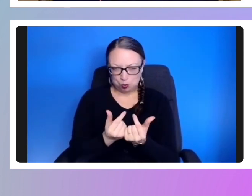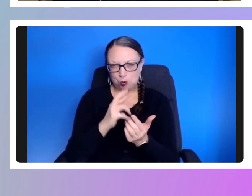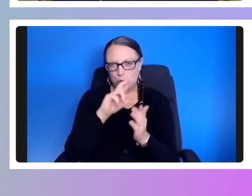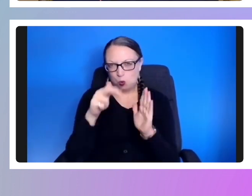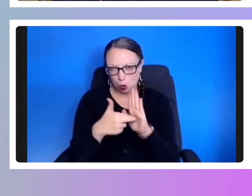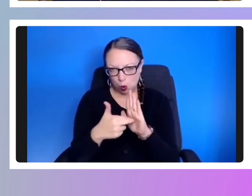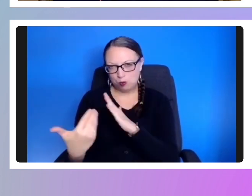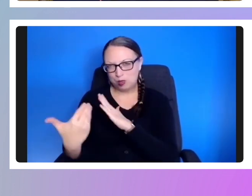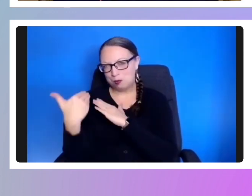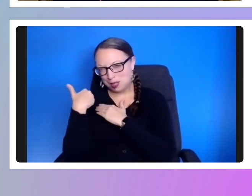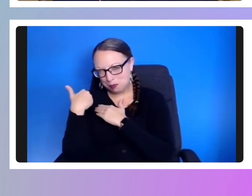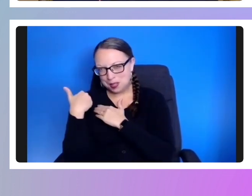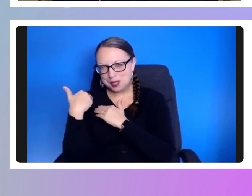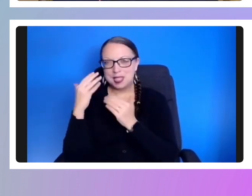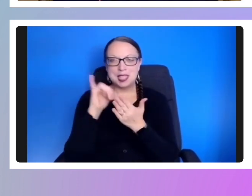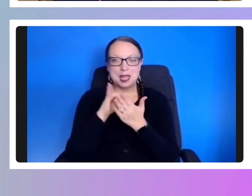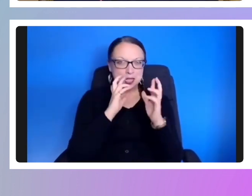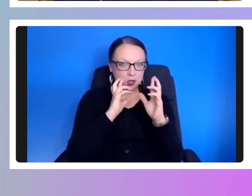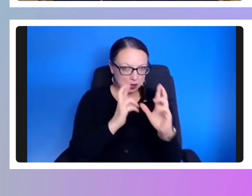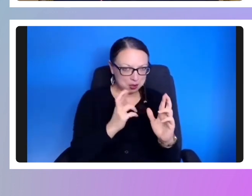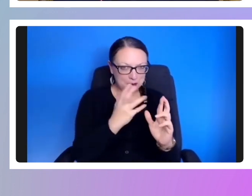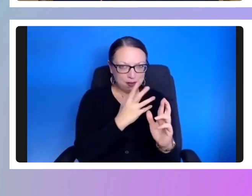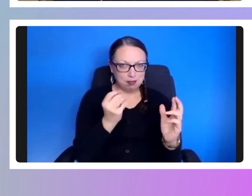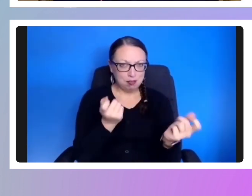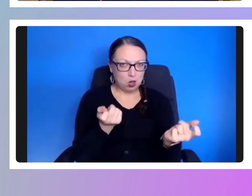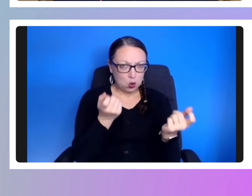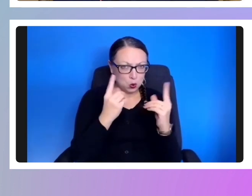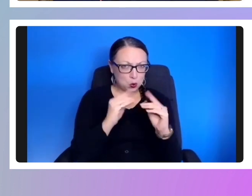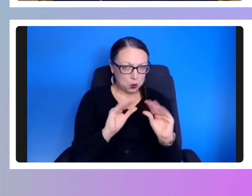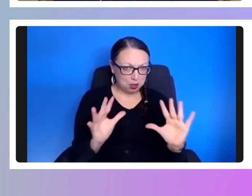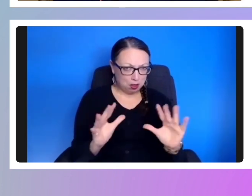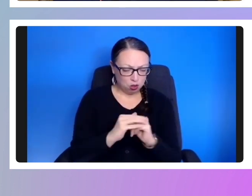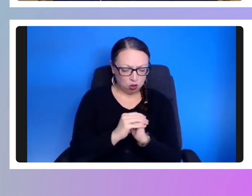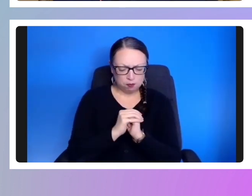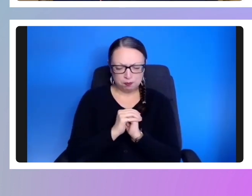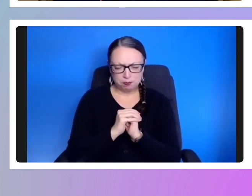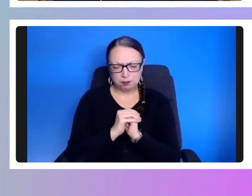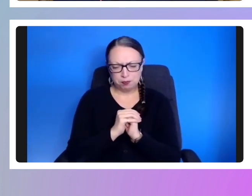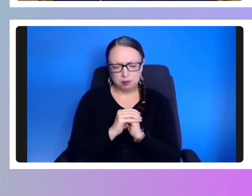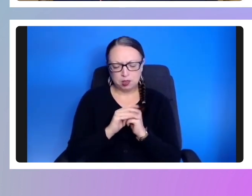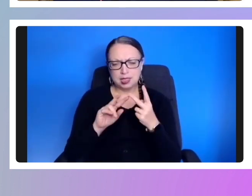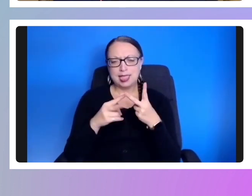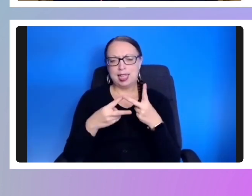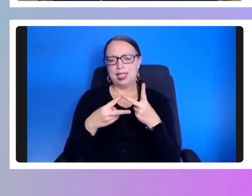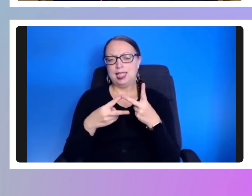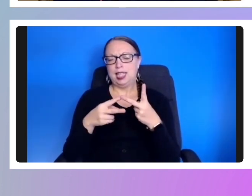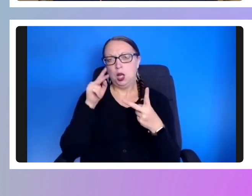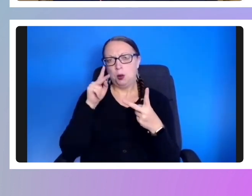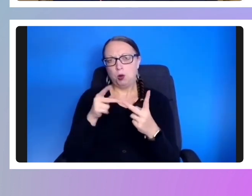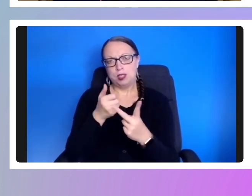that that's respected and understood. Secondly someone who is an employee say of a bank